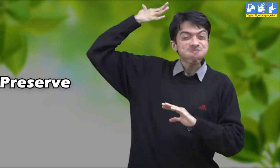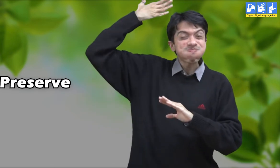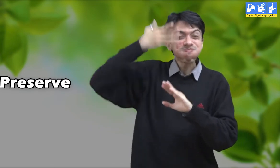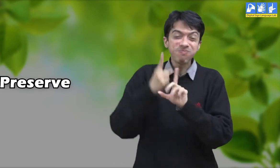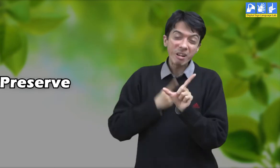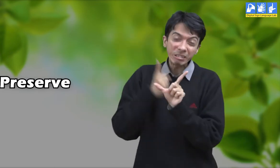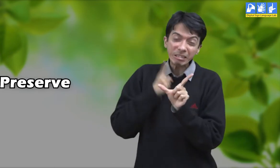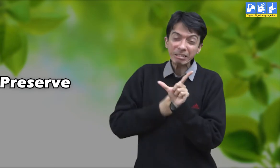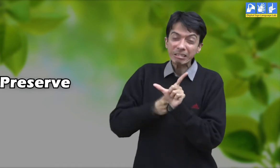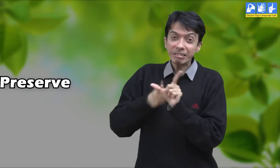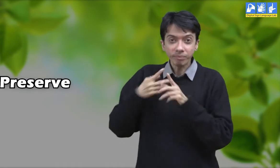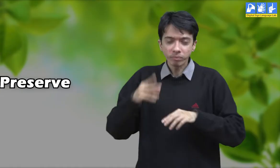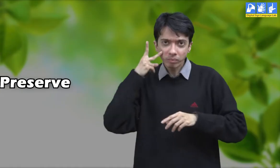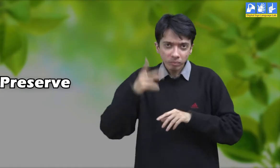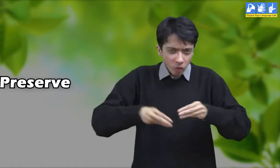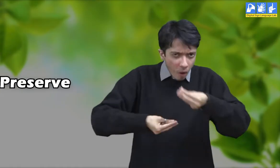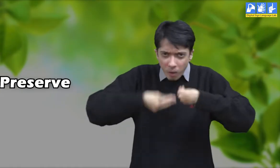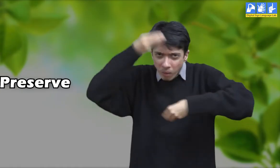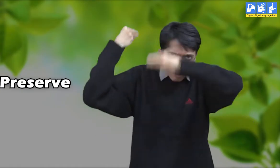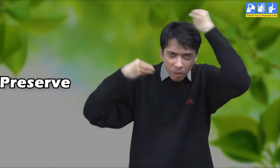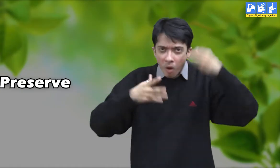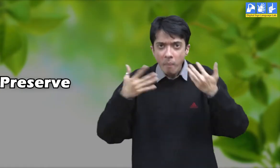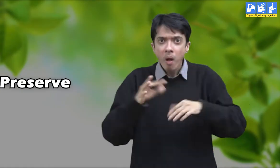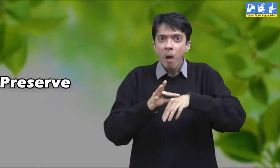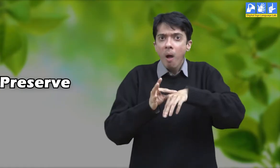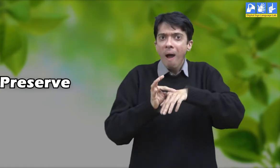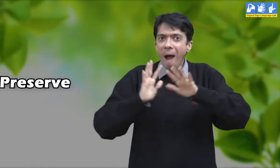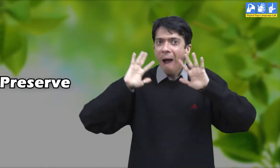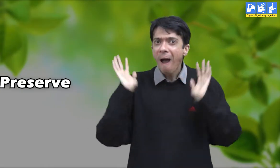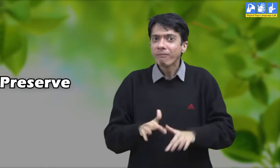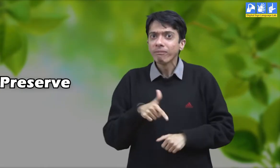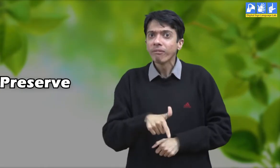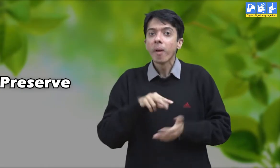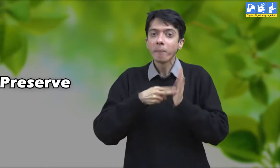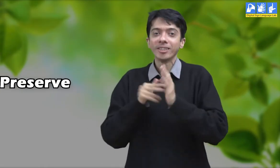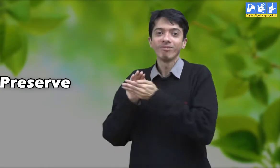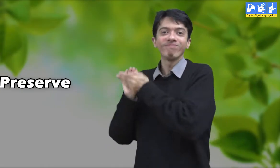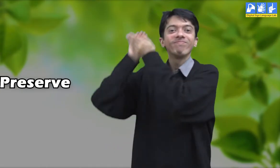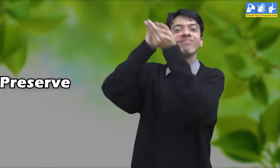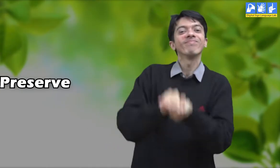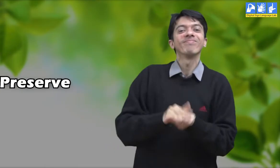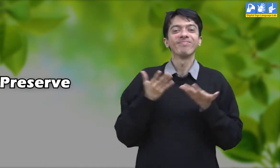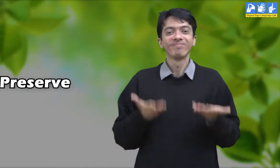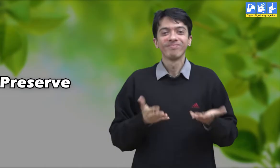They were kept for thousands of years and they believed that the physical body would be important in next life.